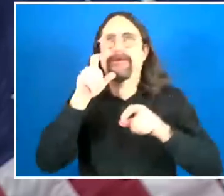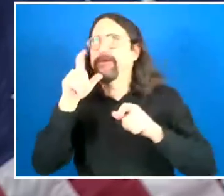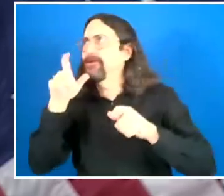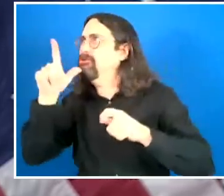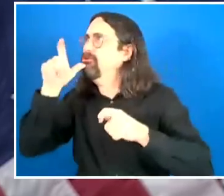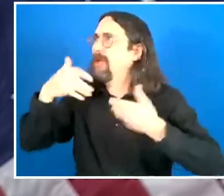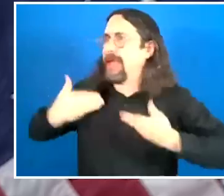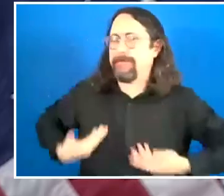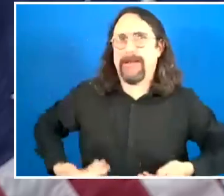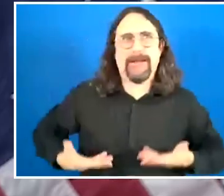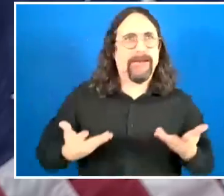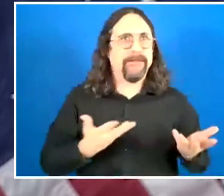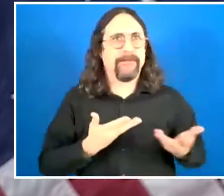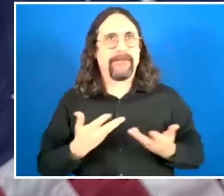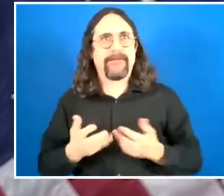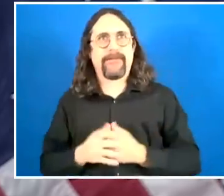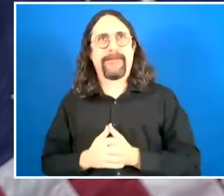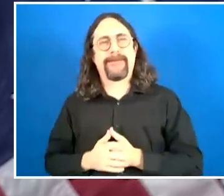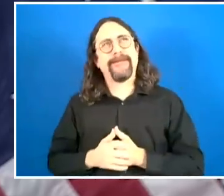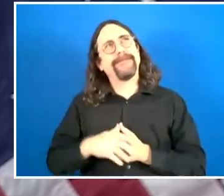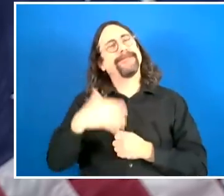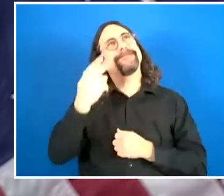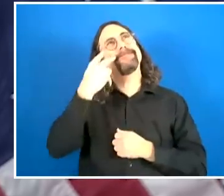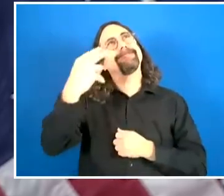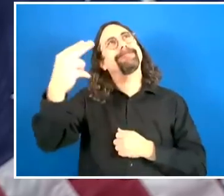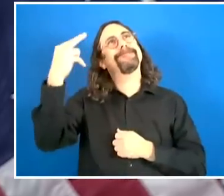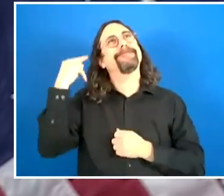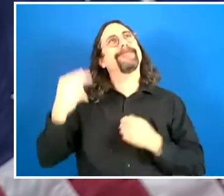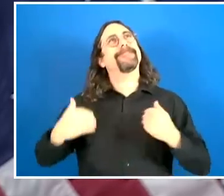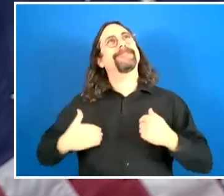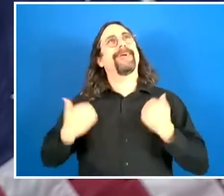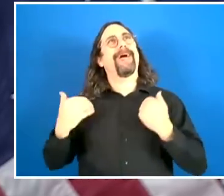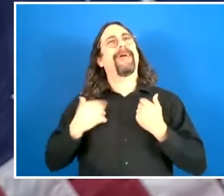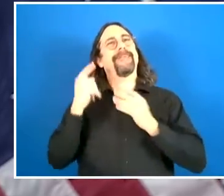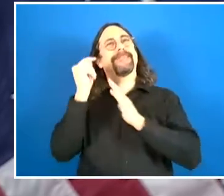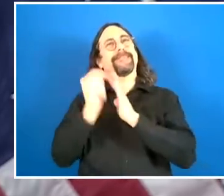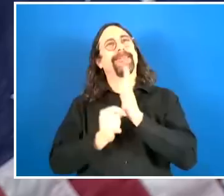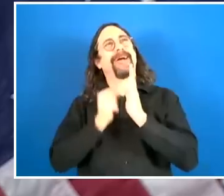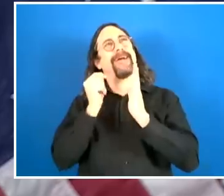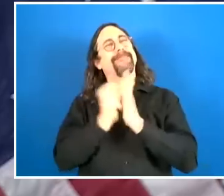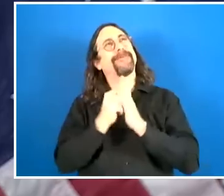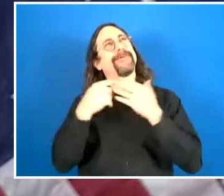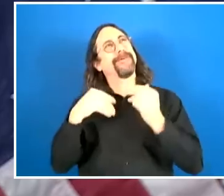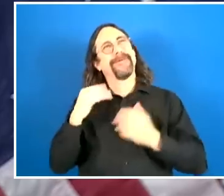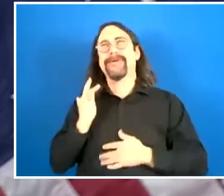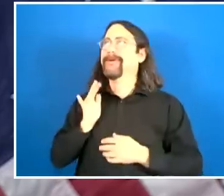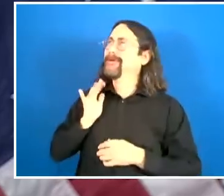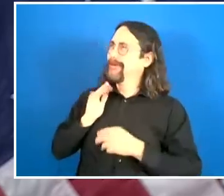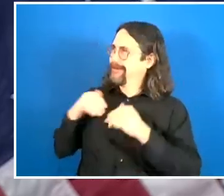KNOWING IF THEY'RE GOING TO SUCCEED. LOVING ALL THE GOOD THINGS ABOUT BEING YOUNG BUT WITH THAT